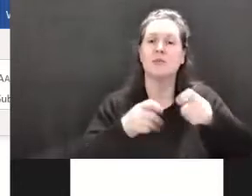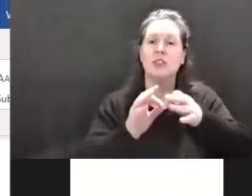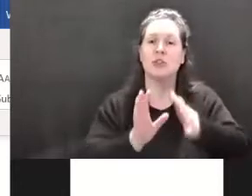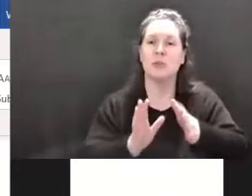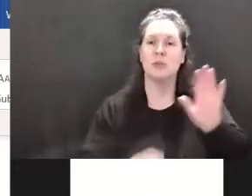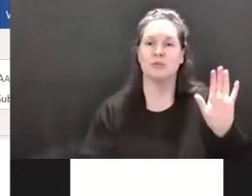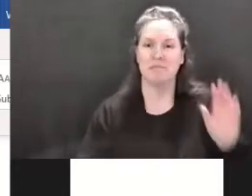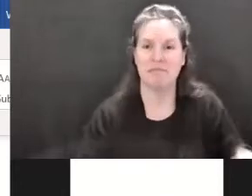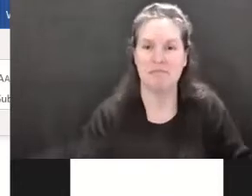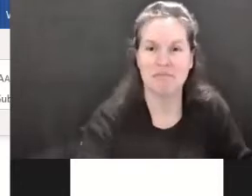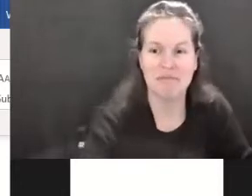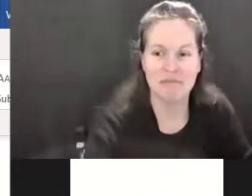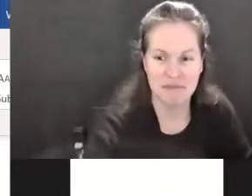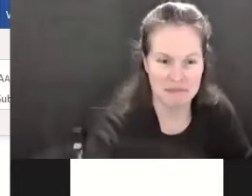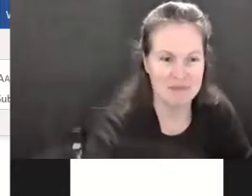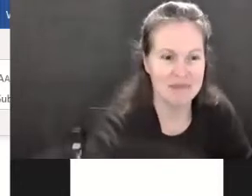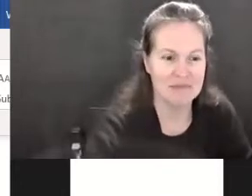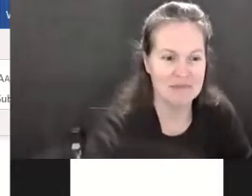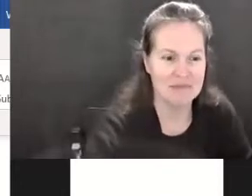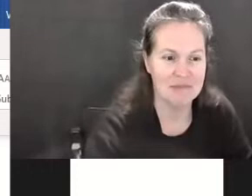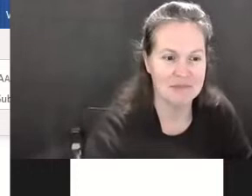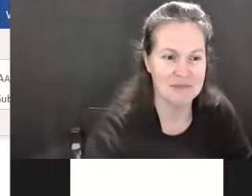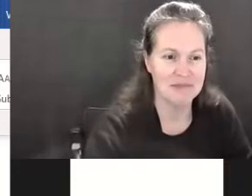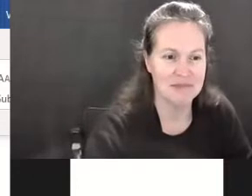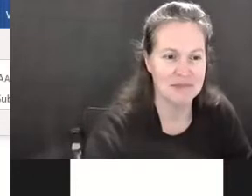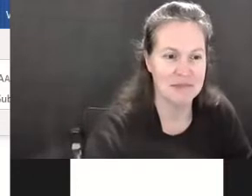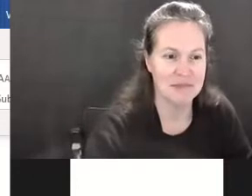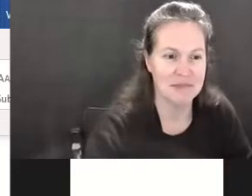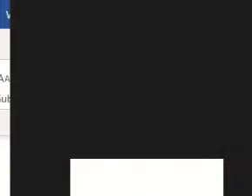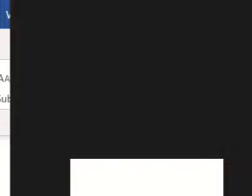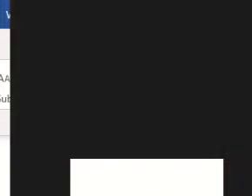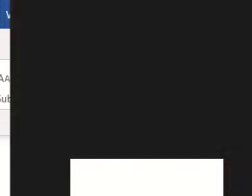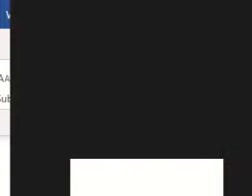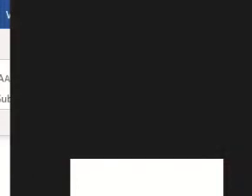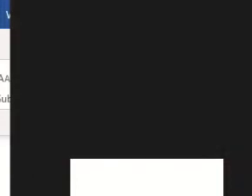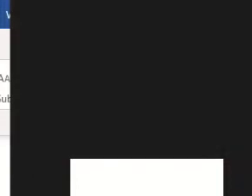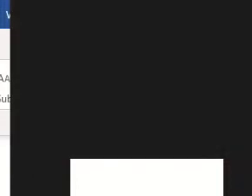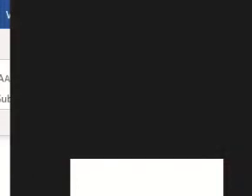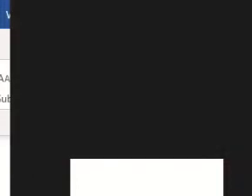Inclusive healthcare strategies to advance health equity was another common topic.